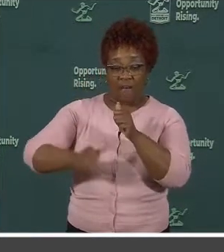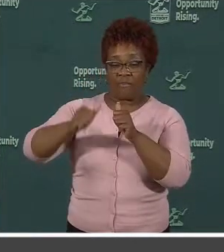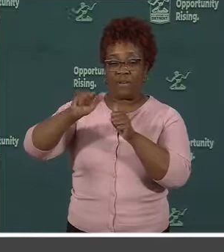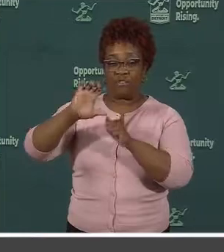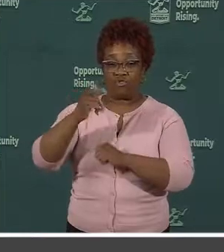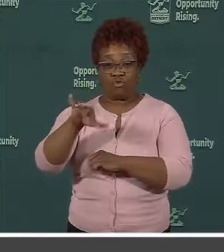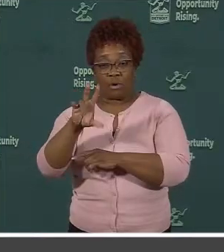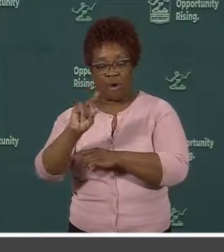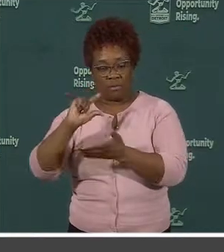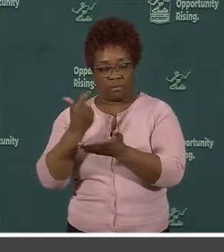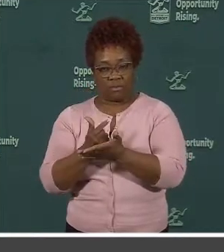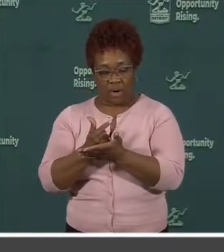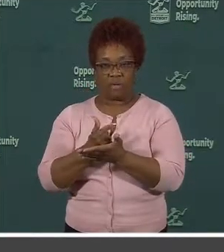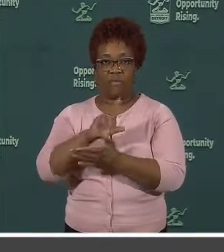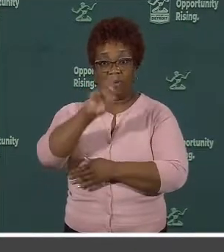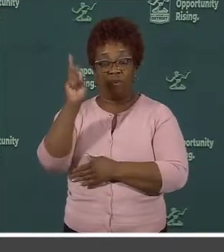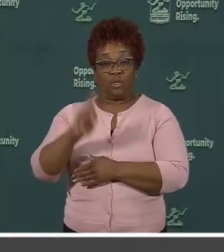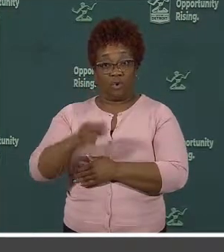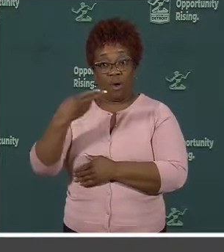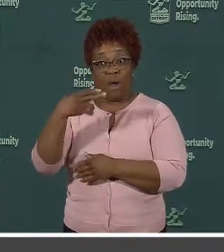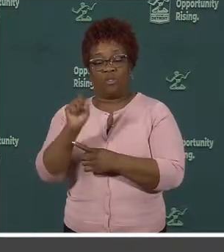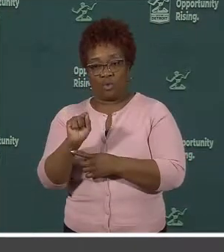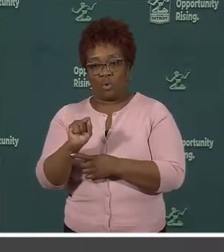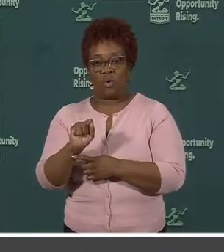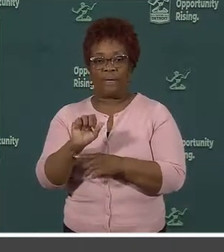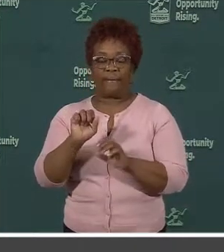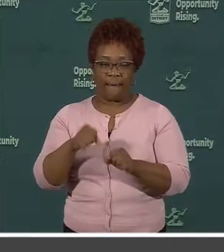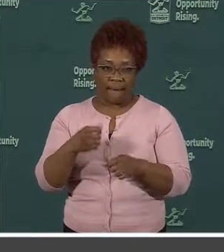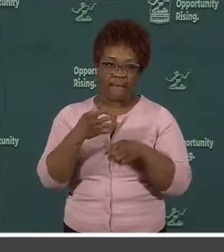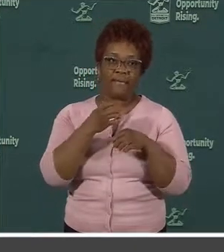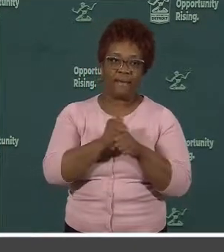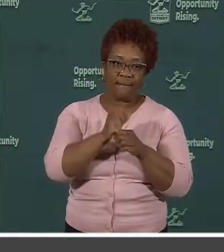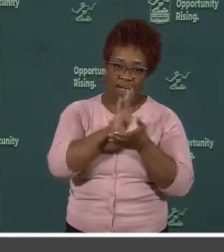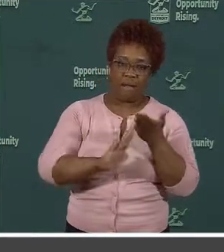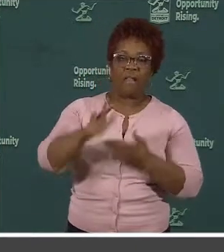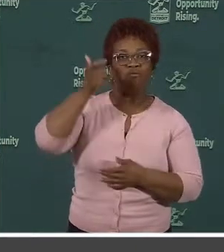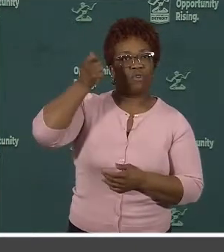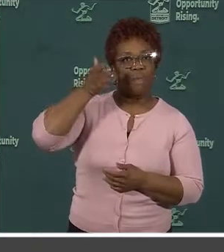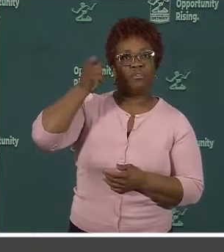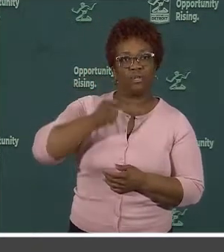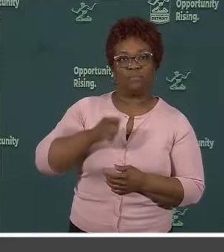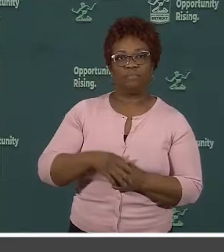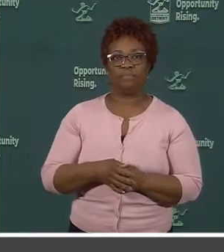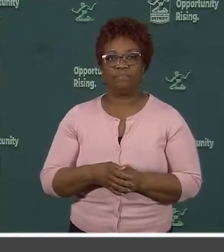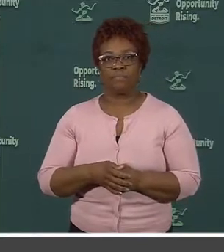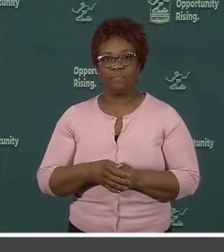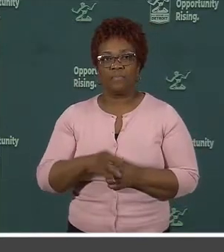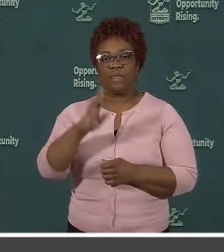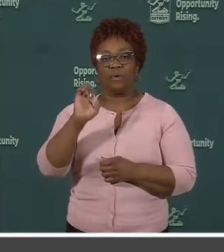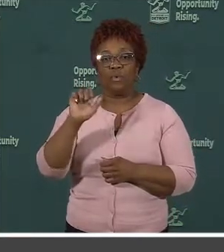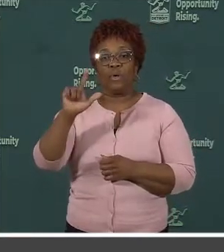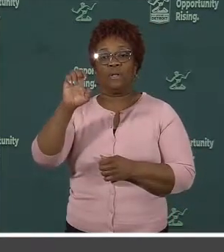COLLEGE SCHOLARSHIP IN MANY CASES AND HAVE HAD REAL ESTATE PEOPLE WHEN THEY GO TO SELL HOUSES SAY YOU KNOW IF YOU BUY